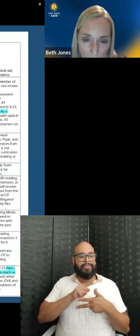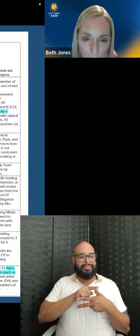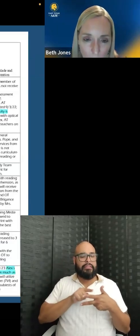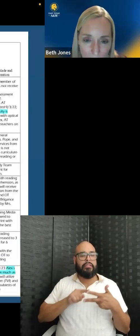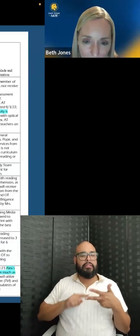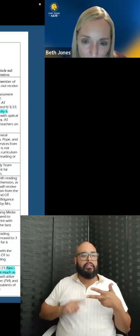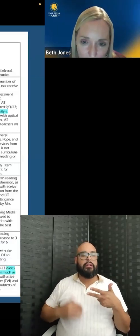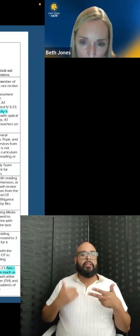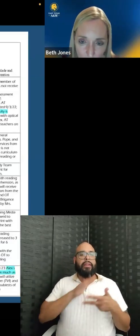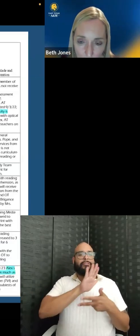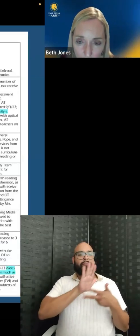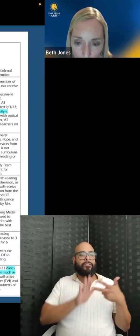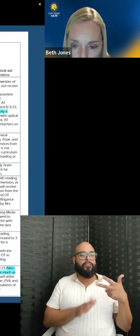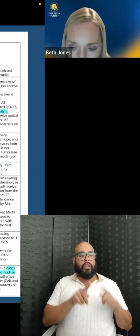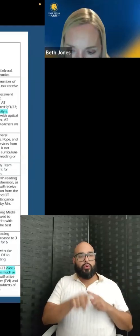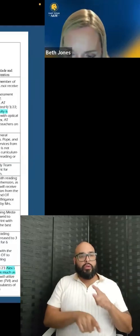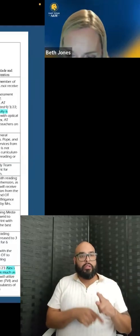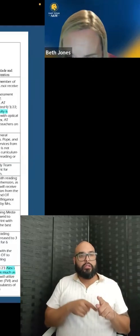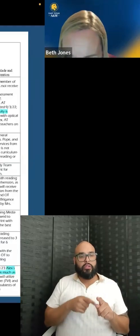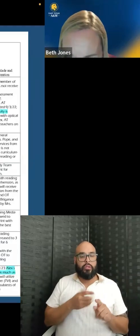But between each level, you know, we're doing